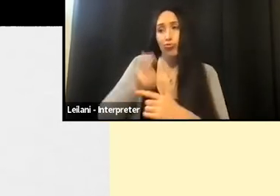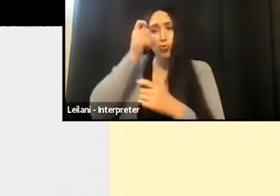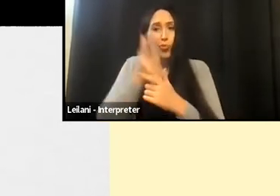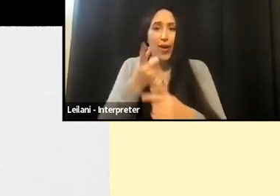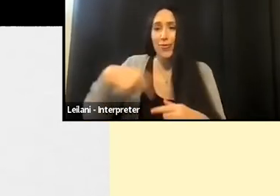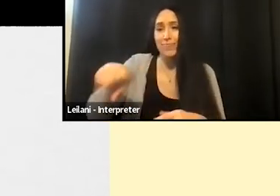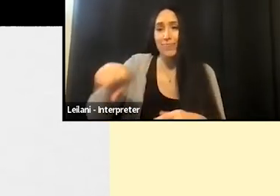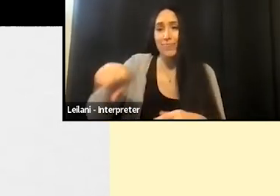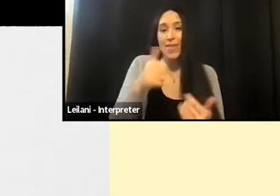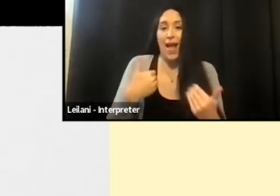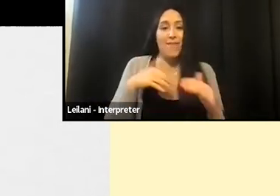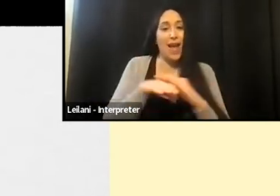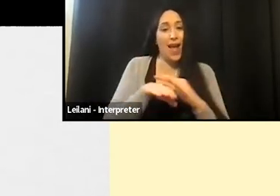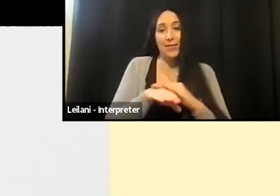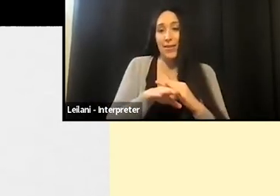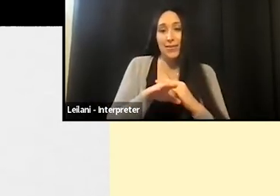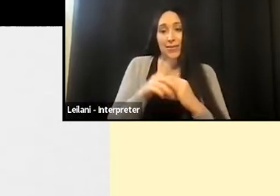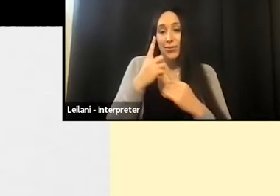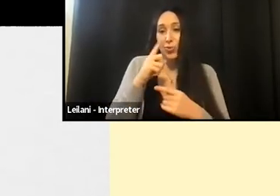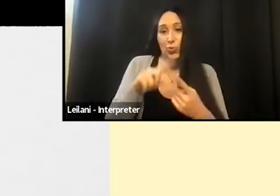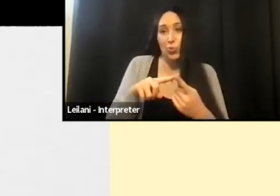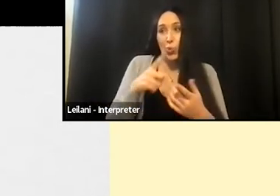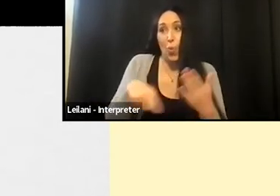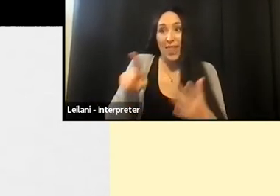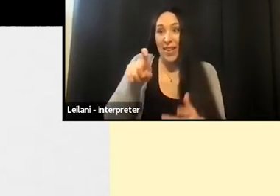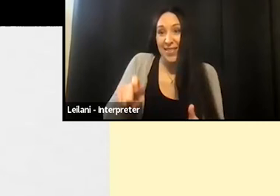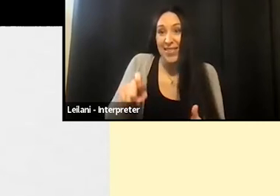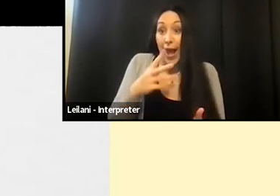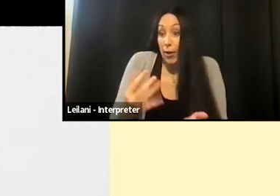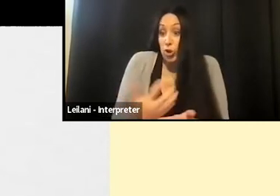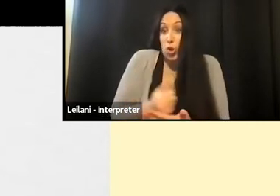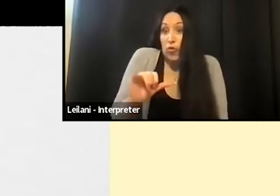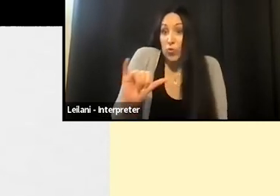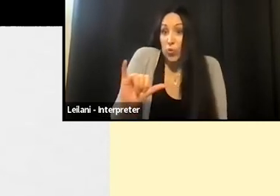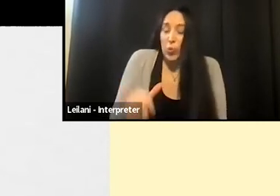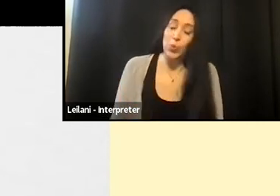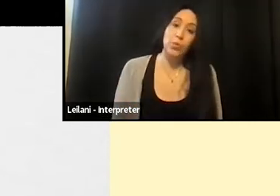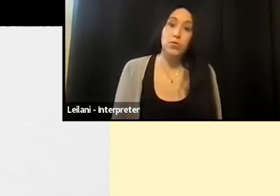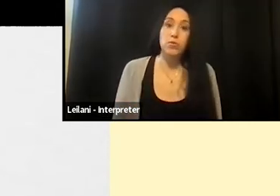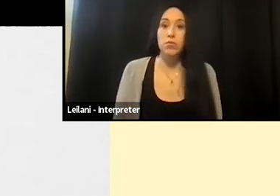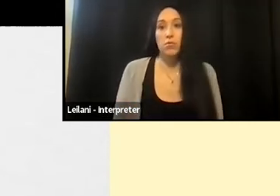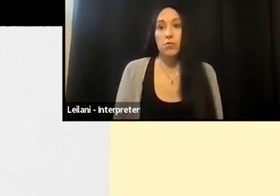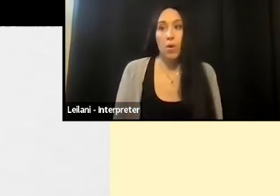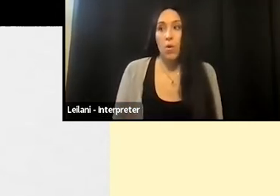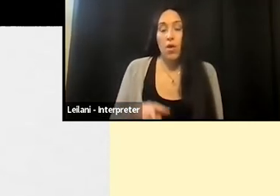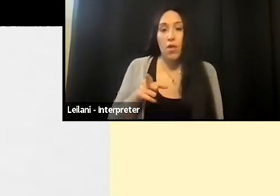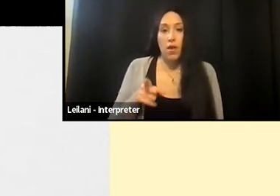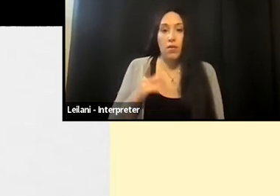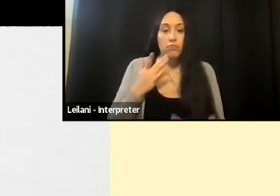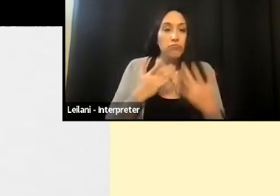and deserve and that's leaving them in really uninhabitable conditions, even as they're paying the rent